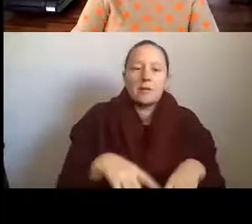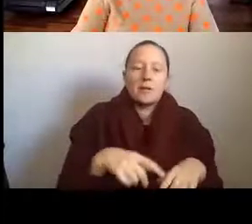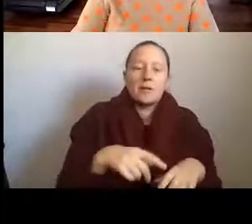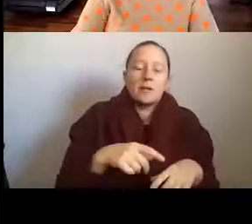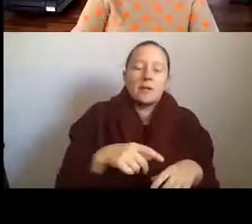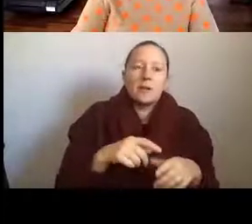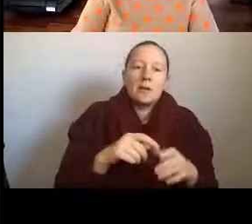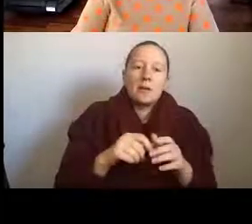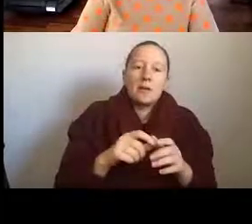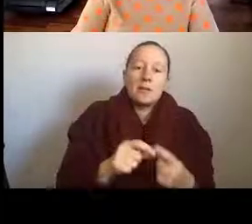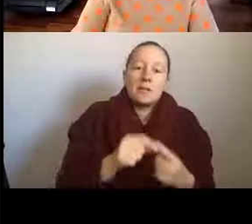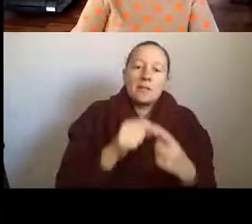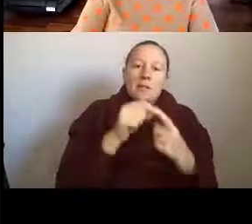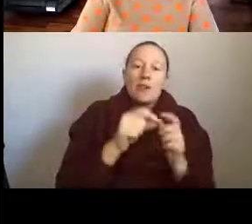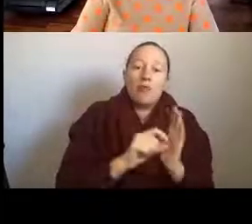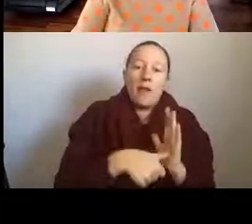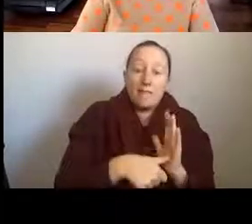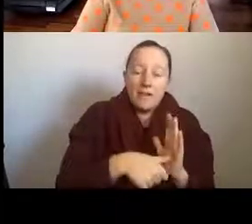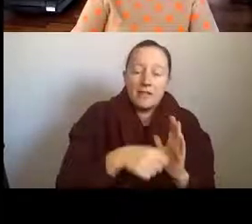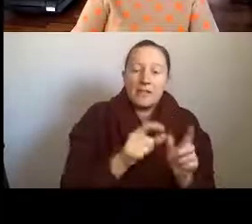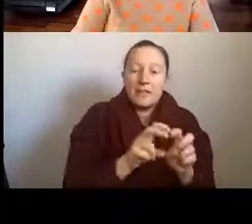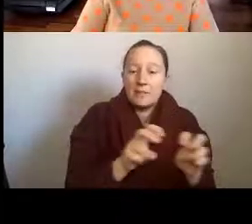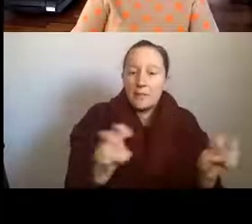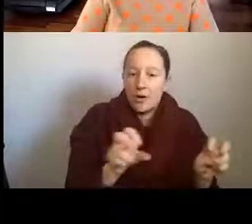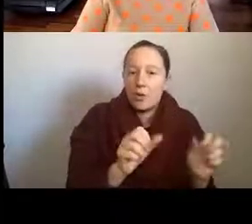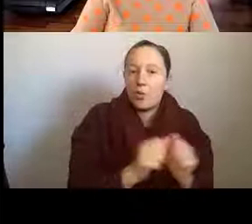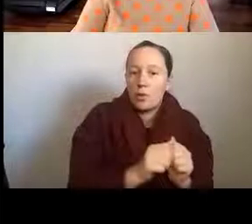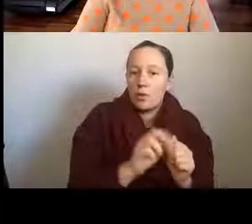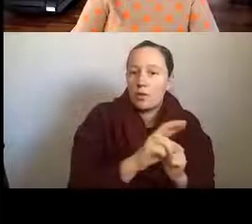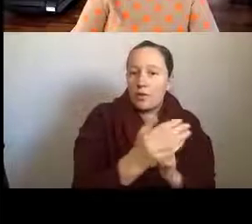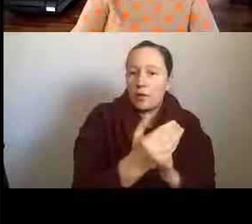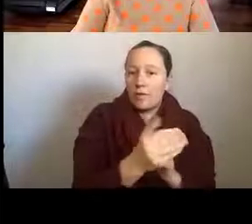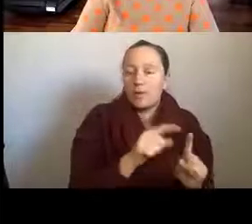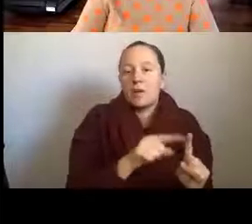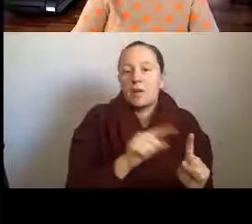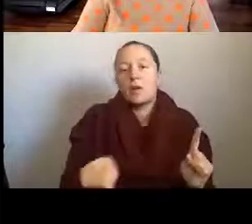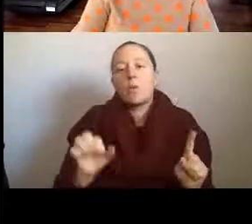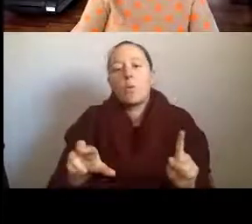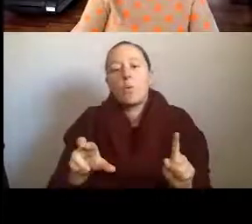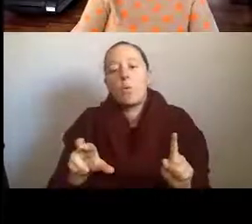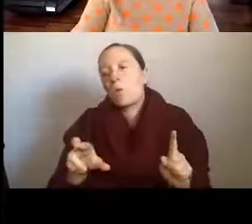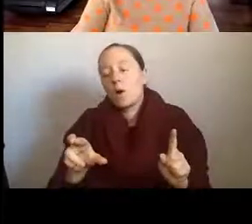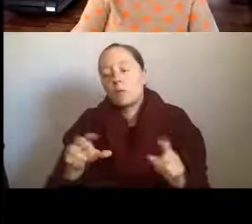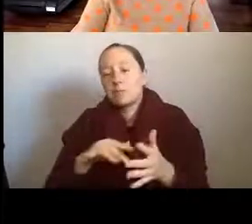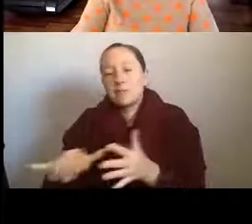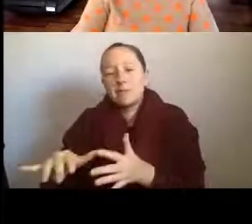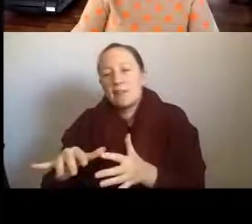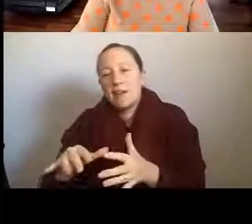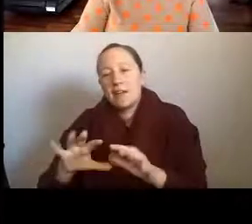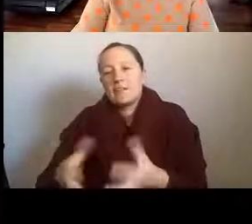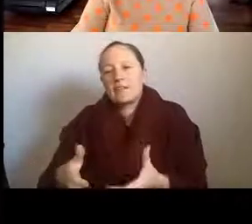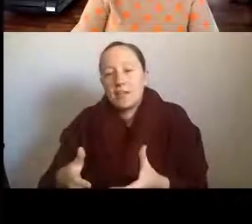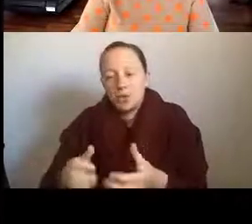with other R15s or they're reviewed in standing study sections in a cluster with other R15s.